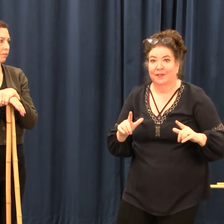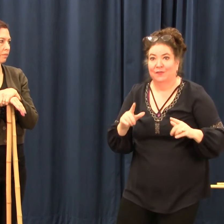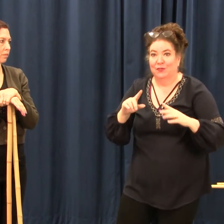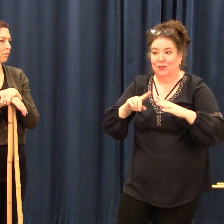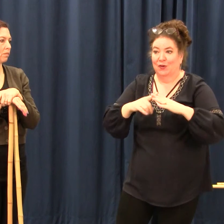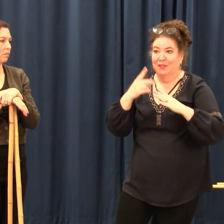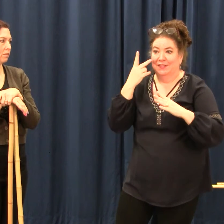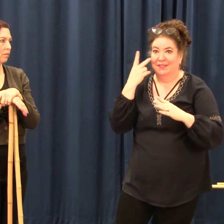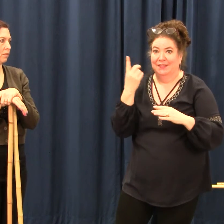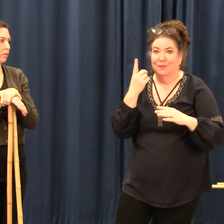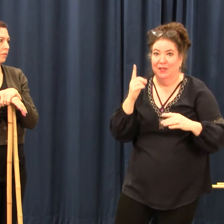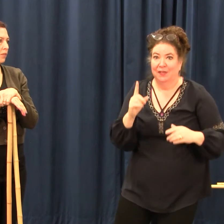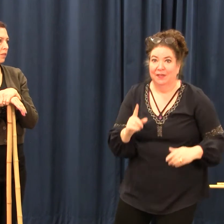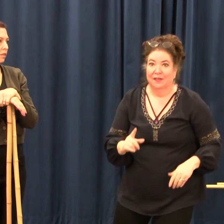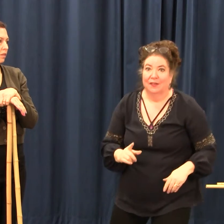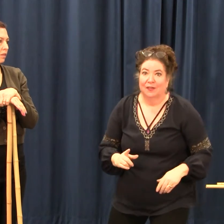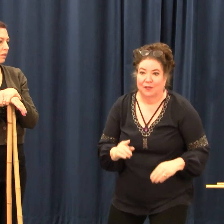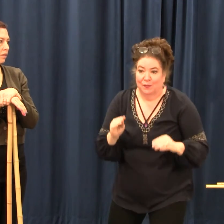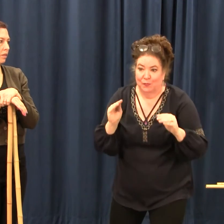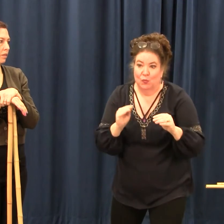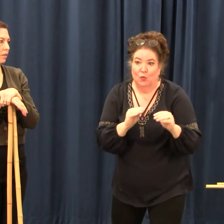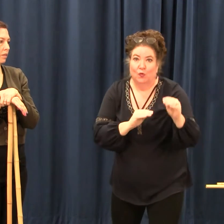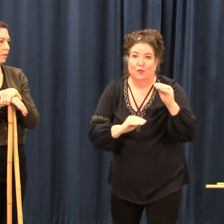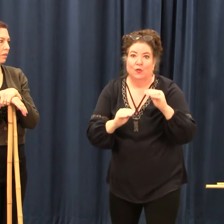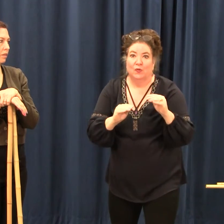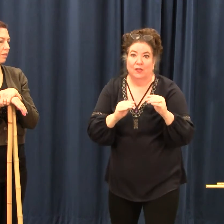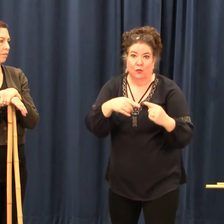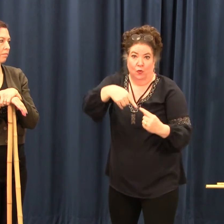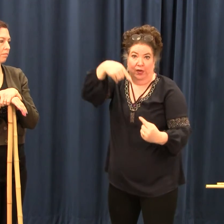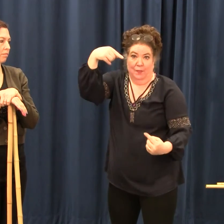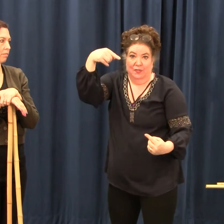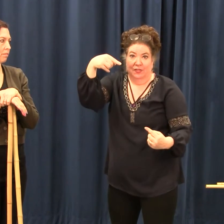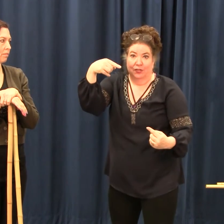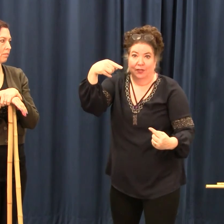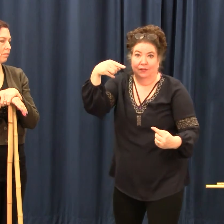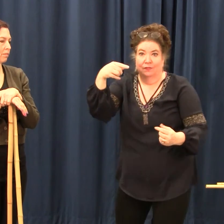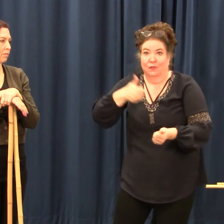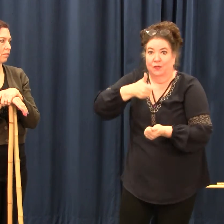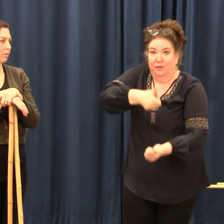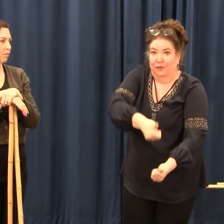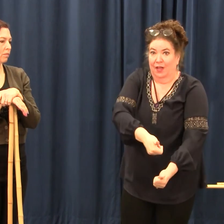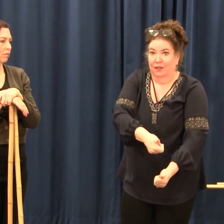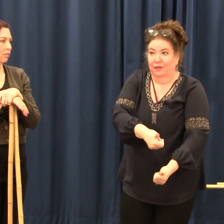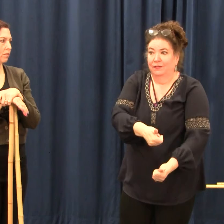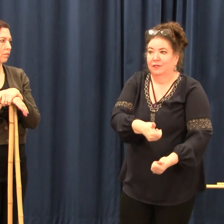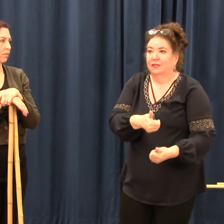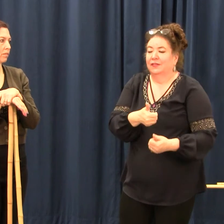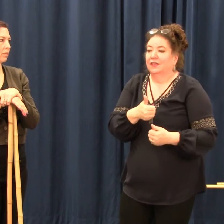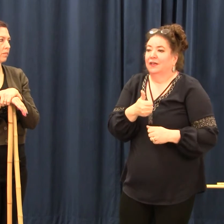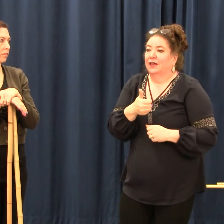if you started to see somebody move, you would either go in opposition or you'd follow. (Heather)